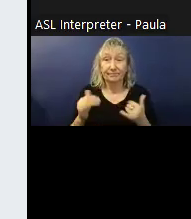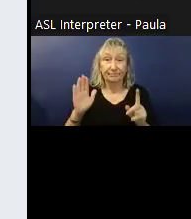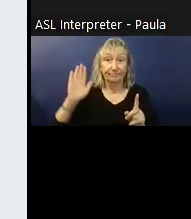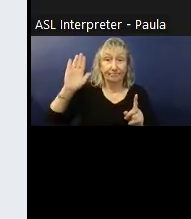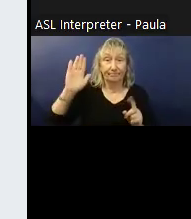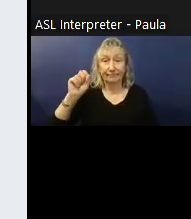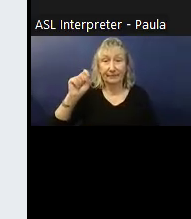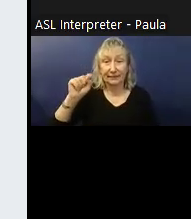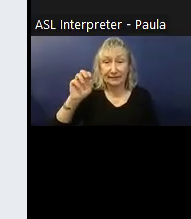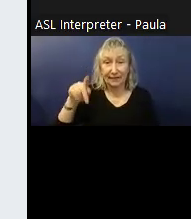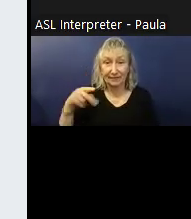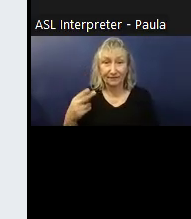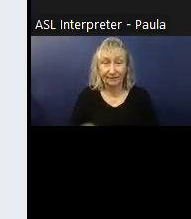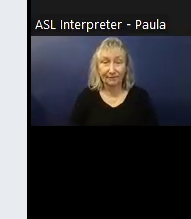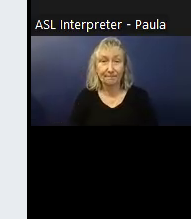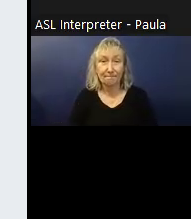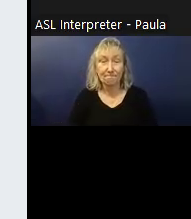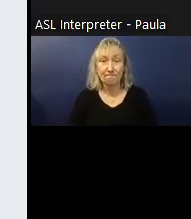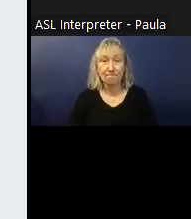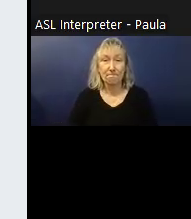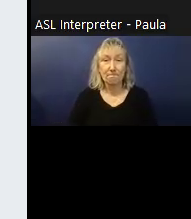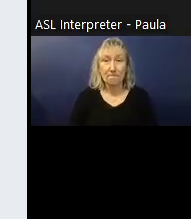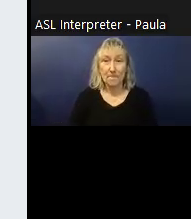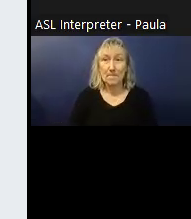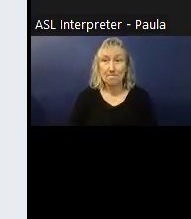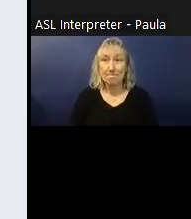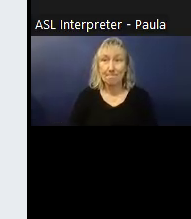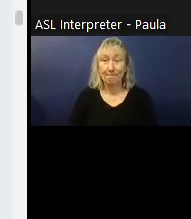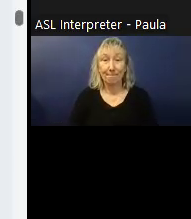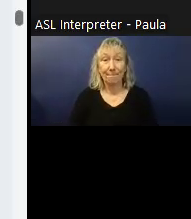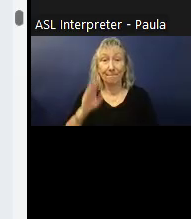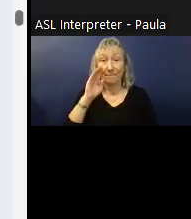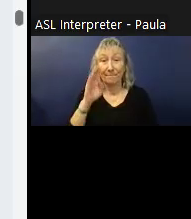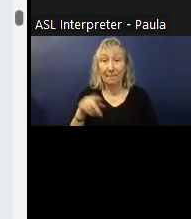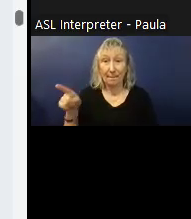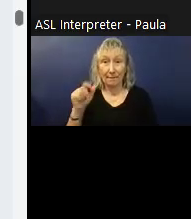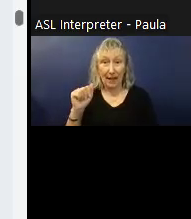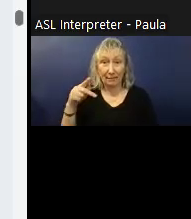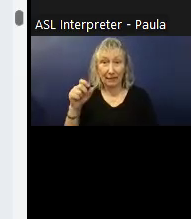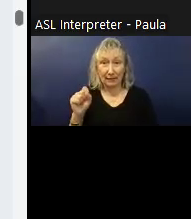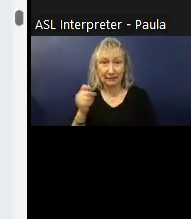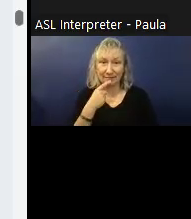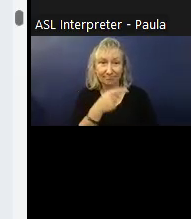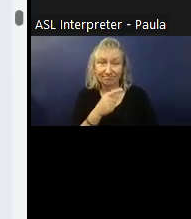My question goes along the lines of what you just said. So number six, APS does not investigate conduct of license or certified professionals.